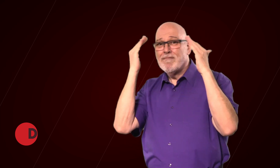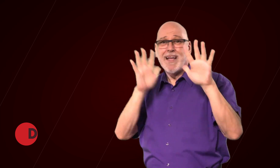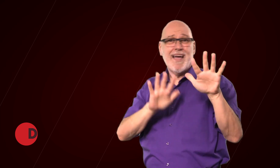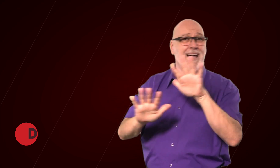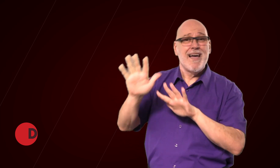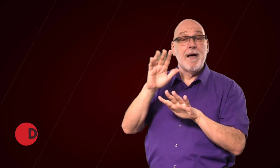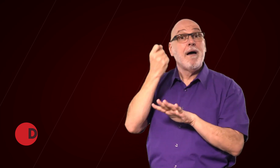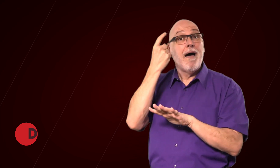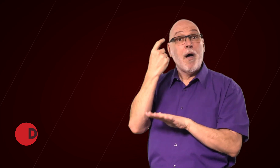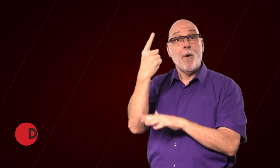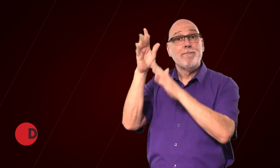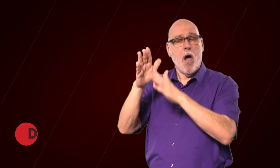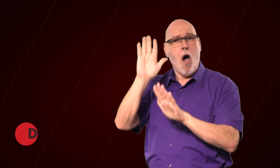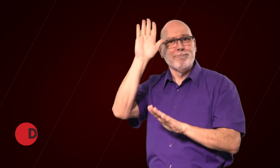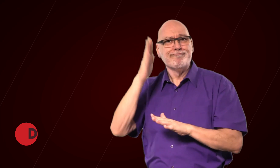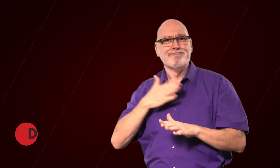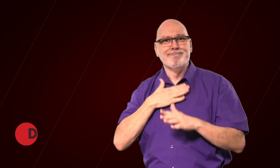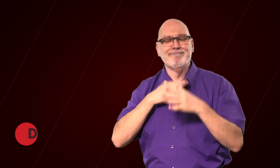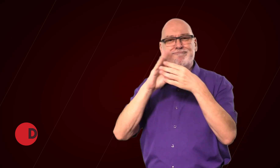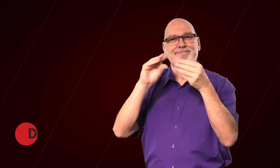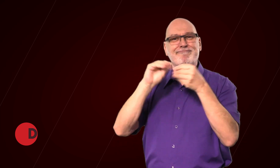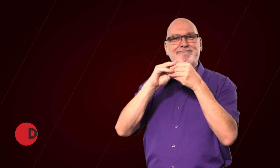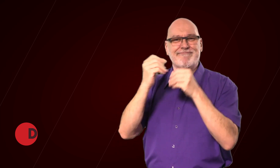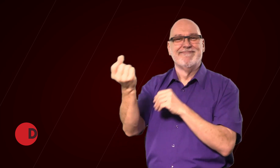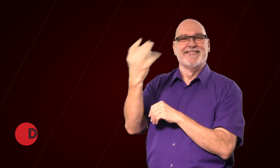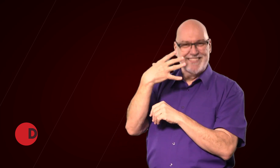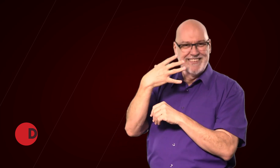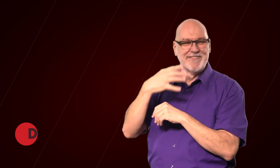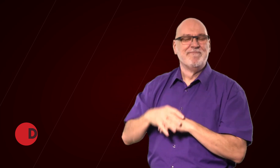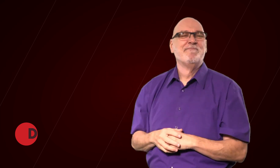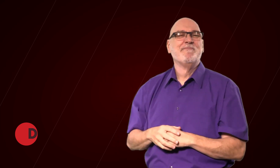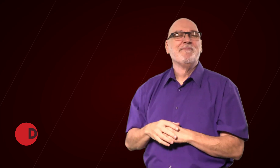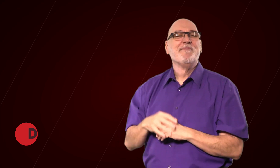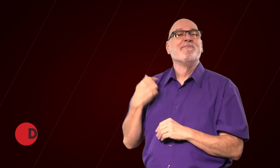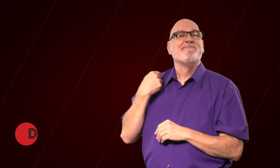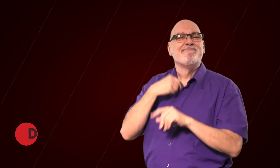or understandably exhausted, one athlete responded.